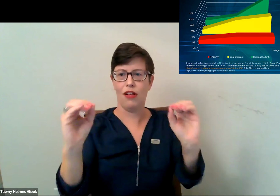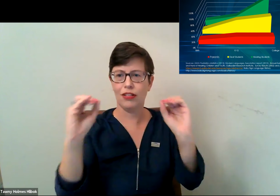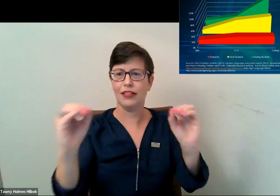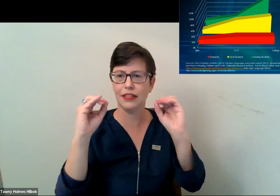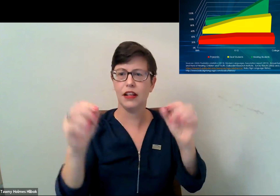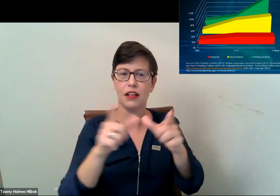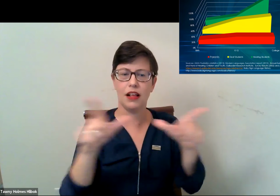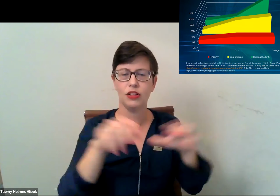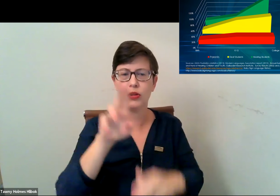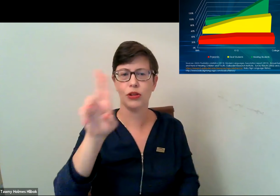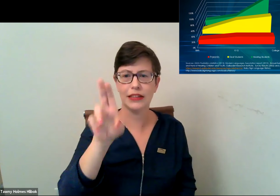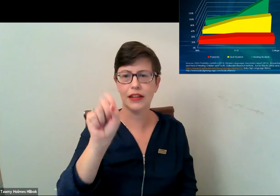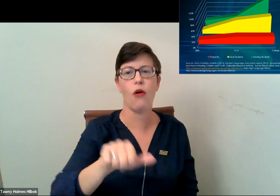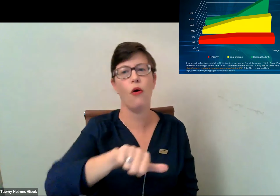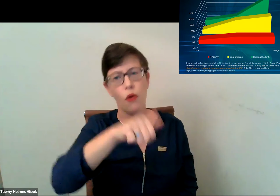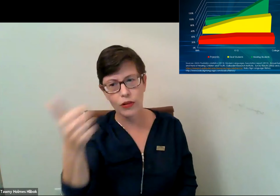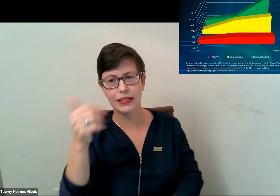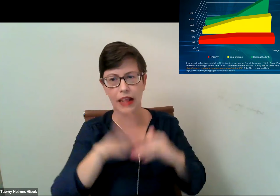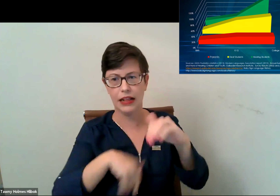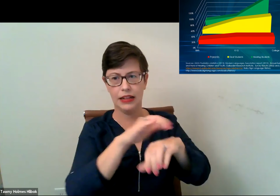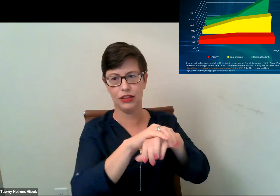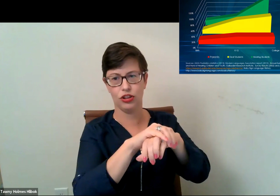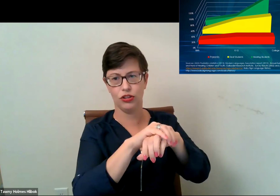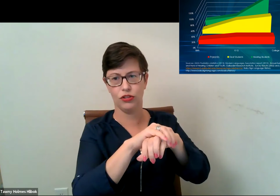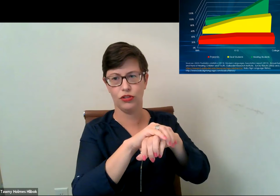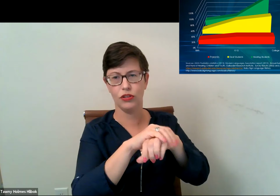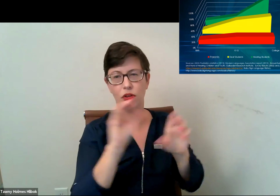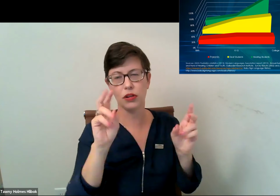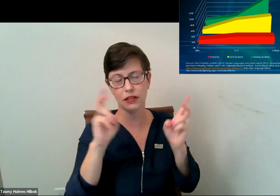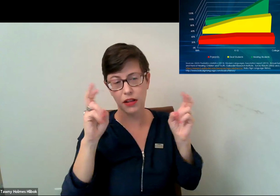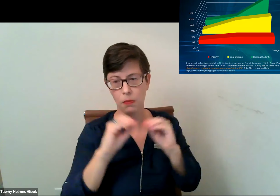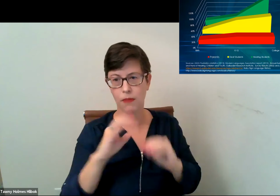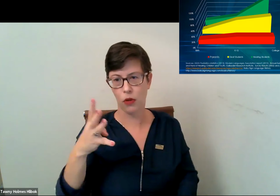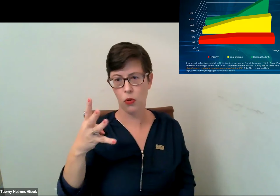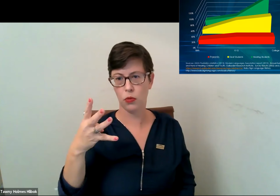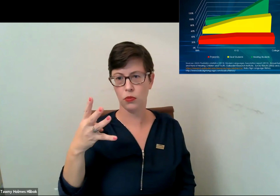asl is the third most tight language in the United States other than English.